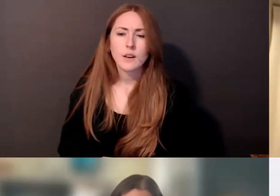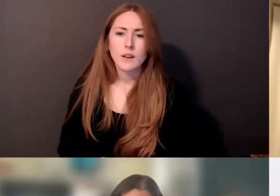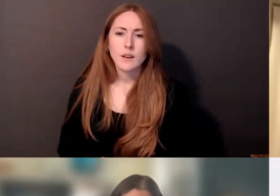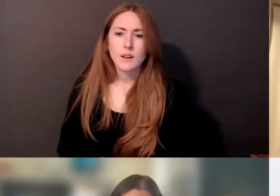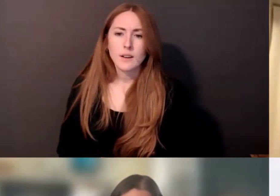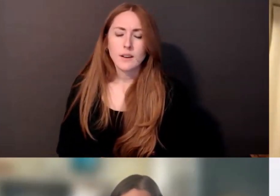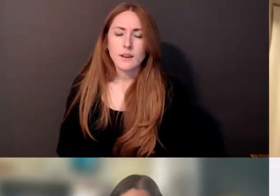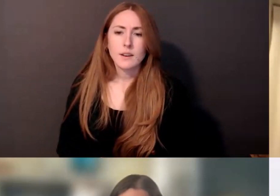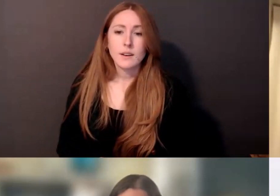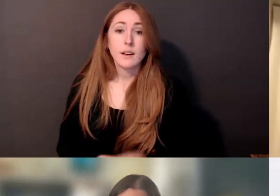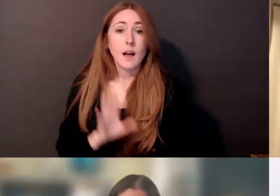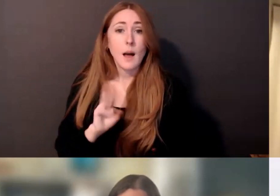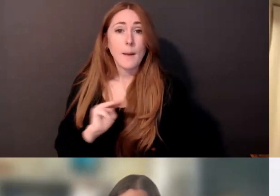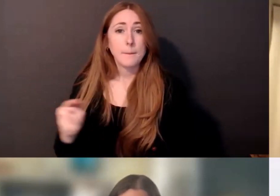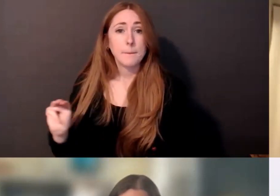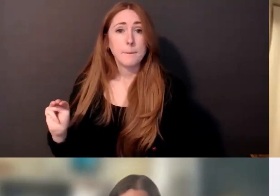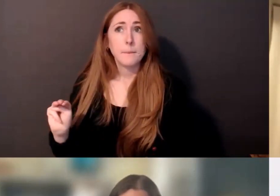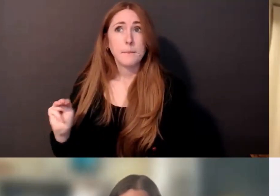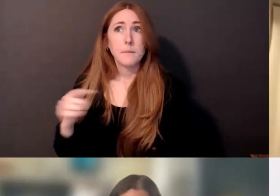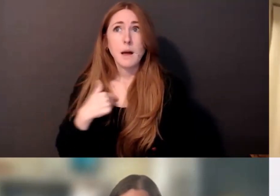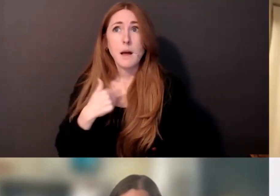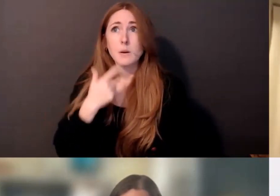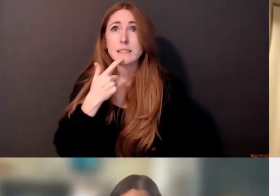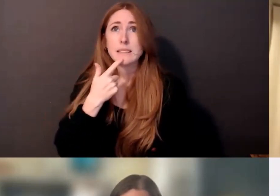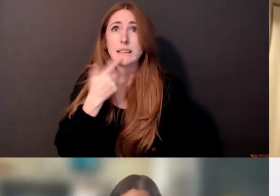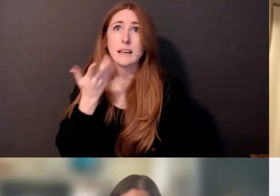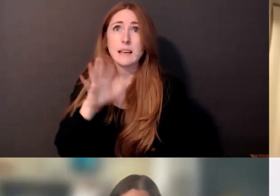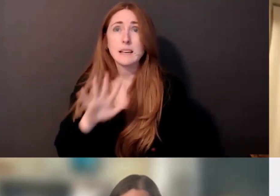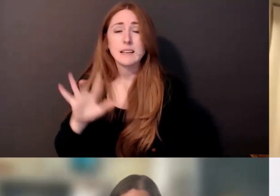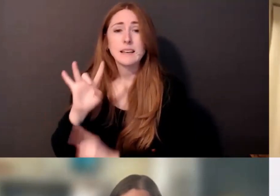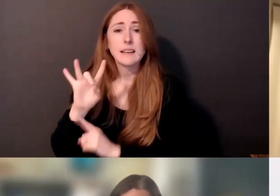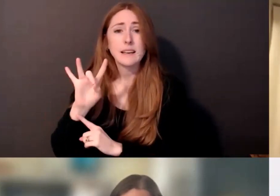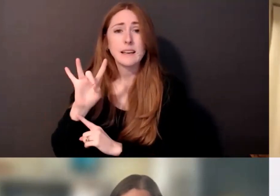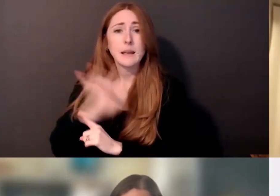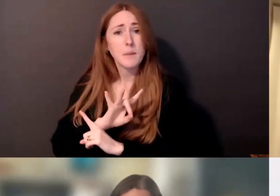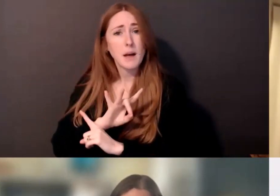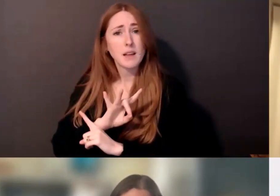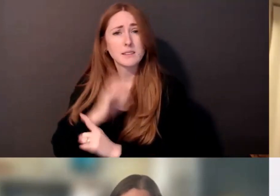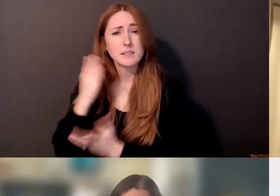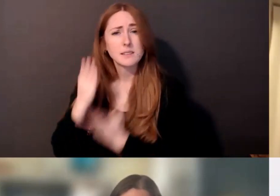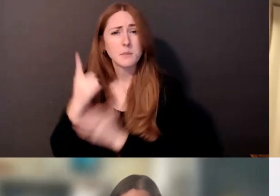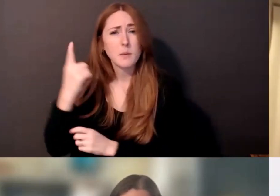I would say about eight months to a year.